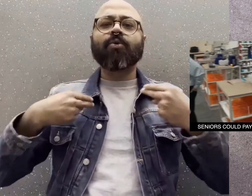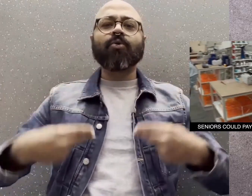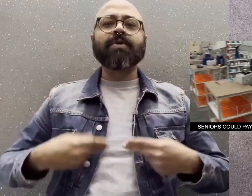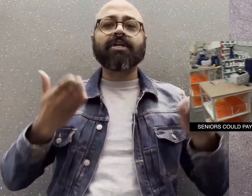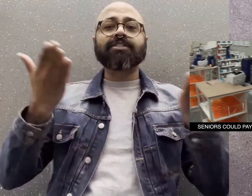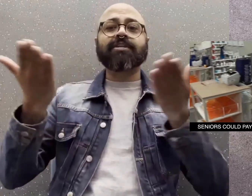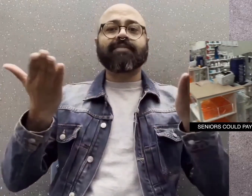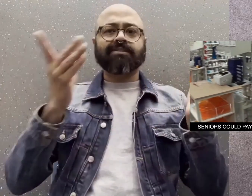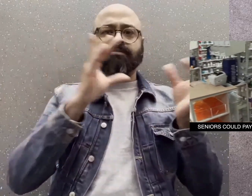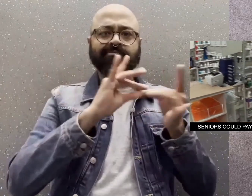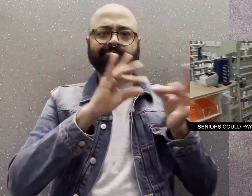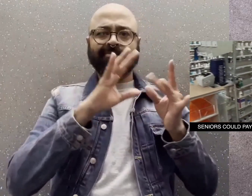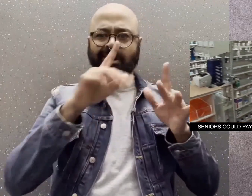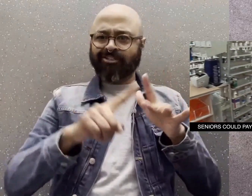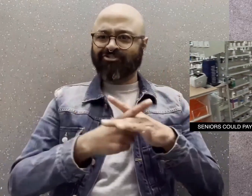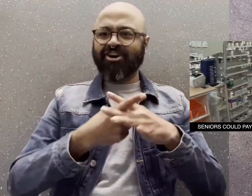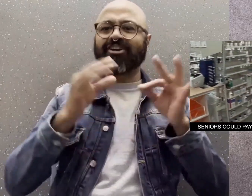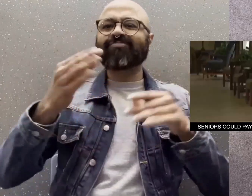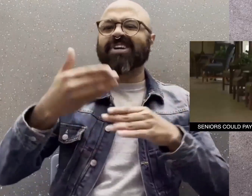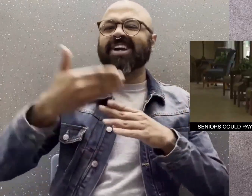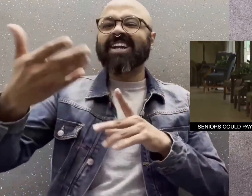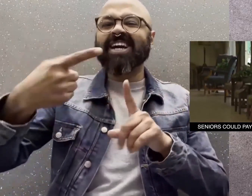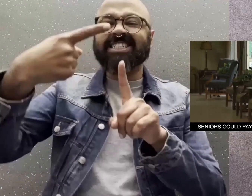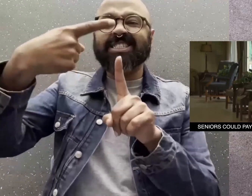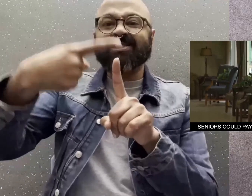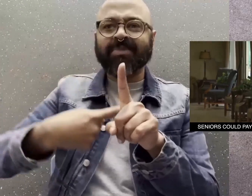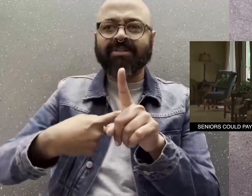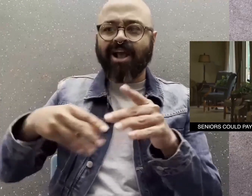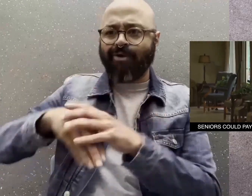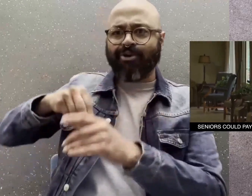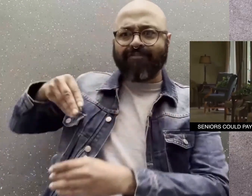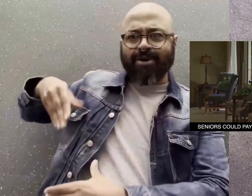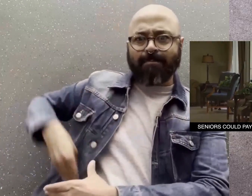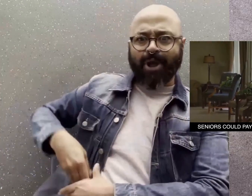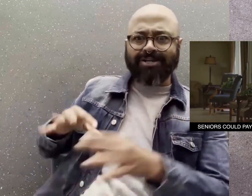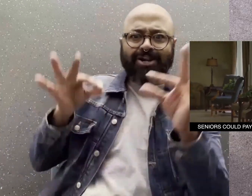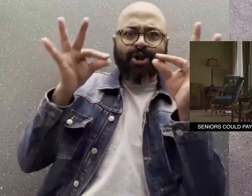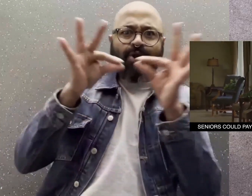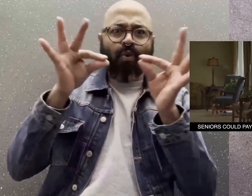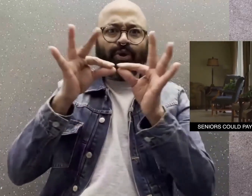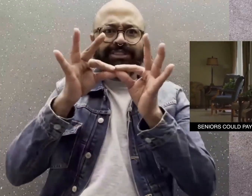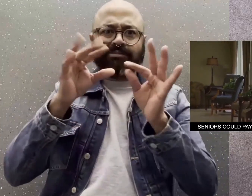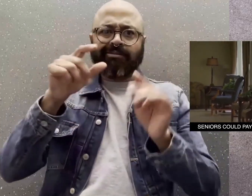The Department of Health and Human Services says starting next month. The out-of-pocket cost